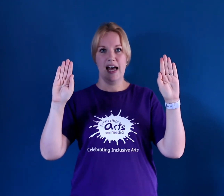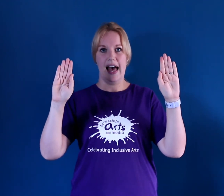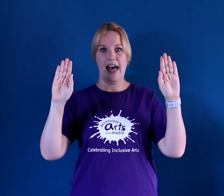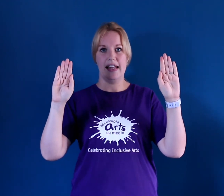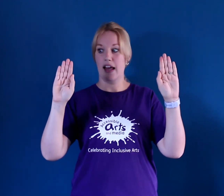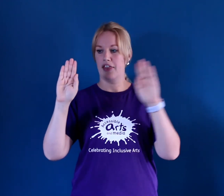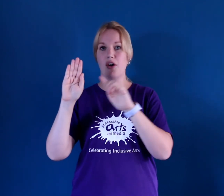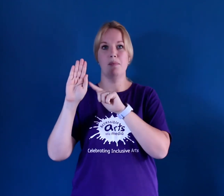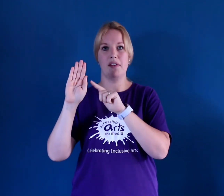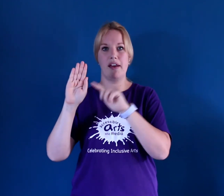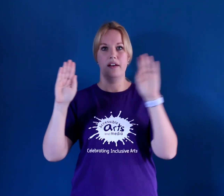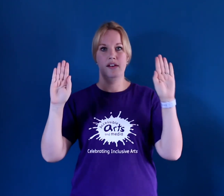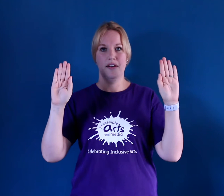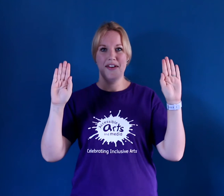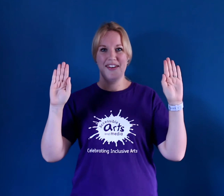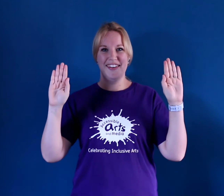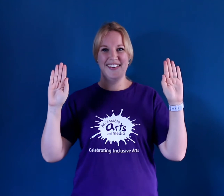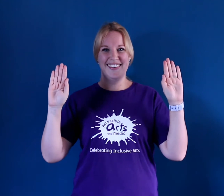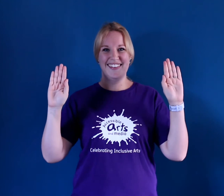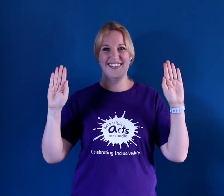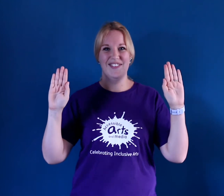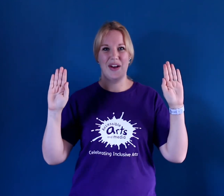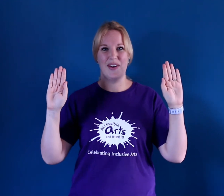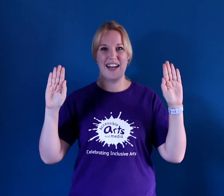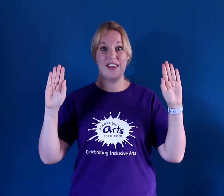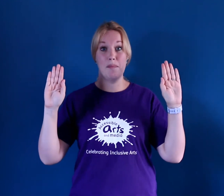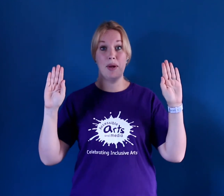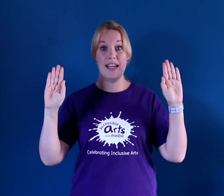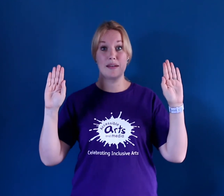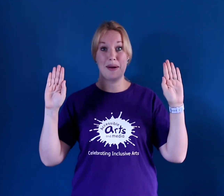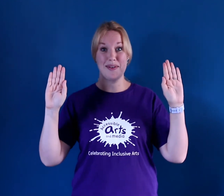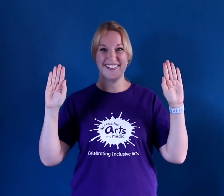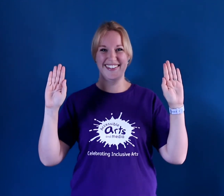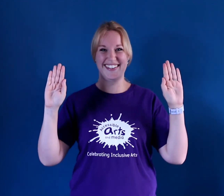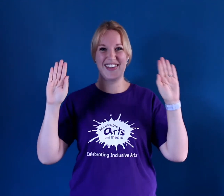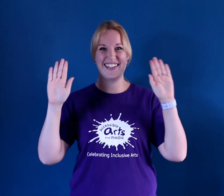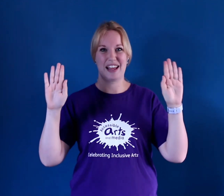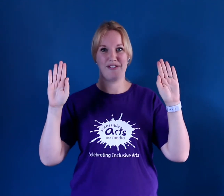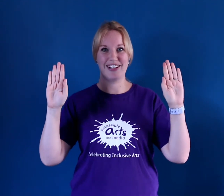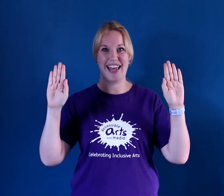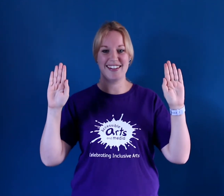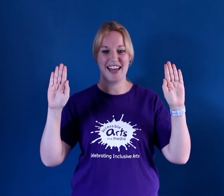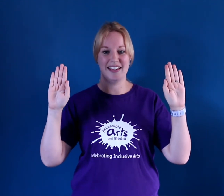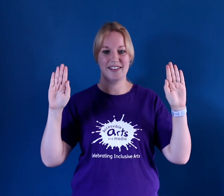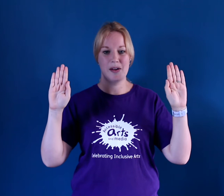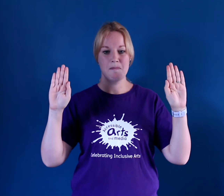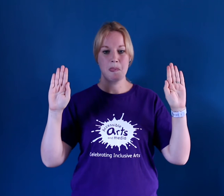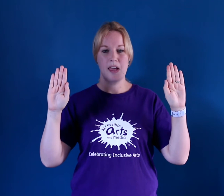And our thumbs are in we don’t want any thumb police about! So this is a flat hand.